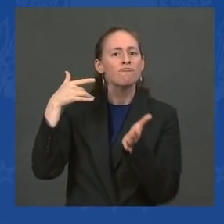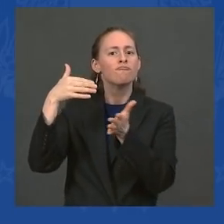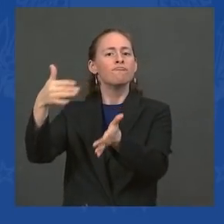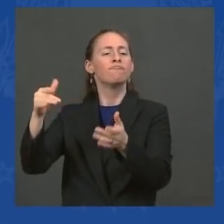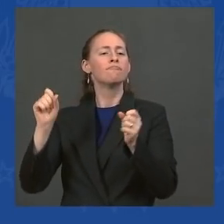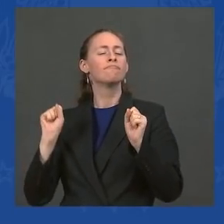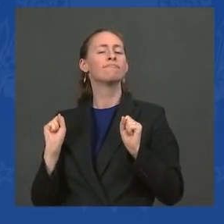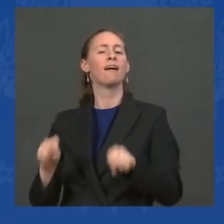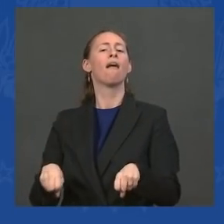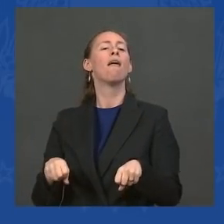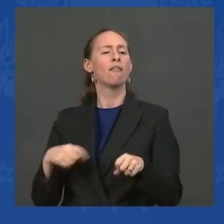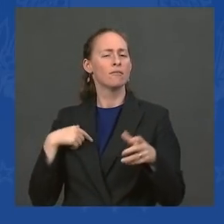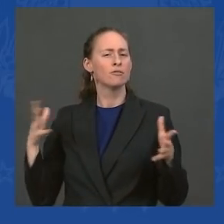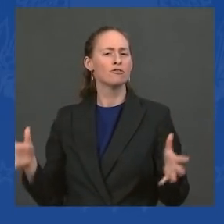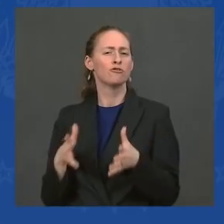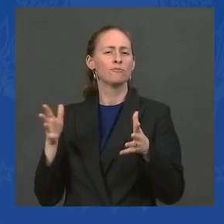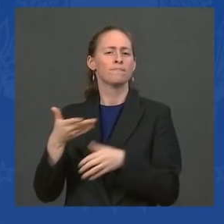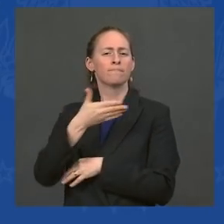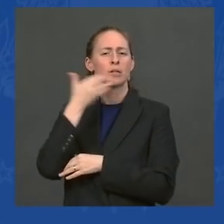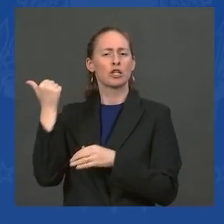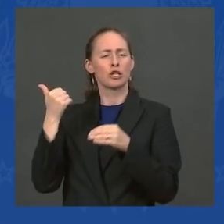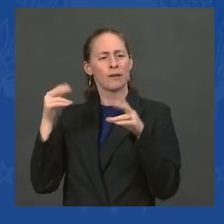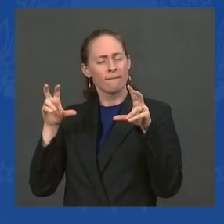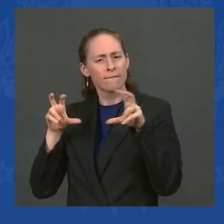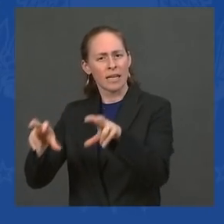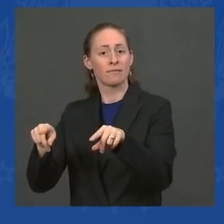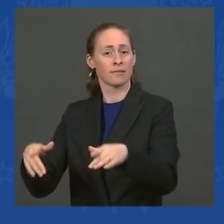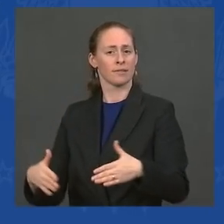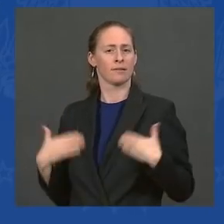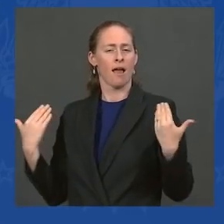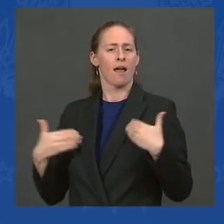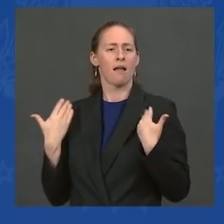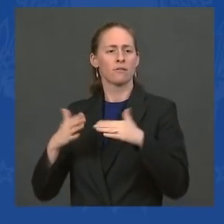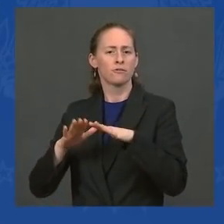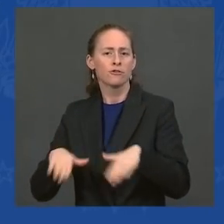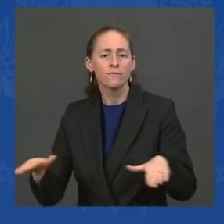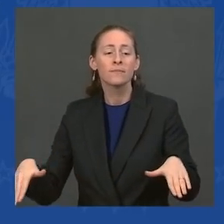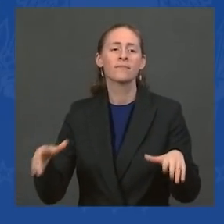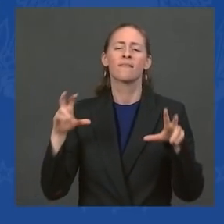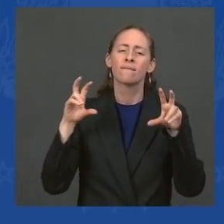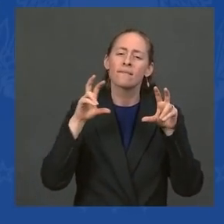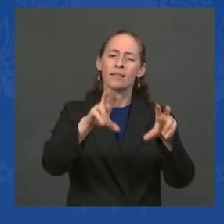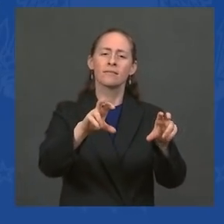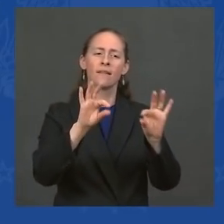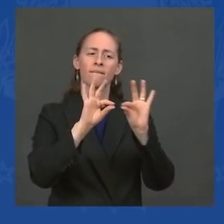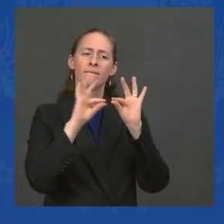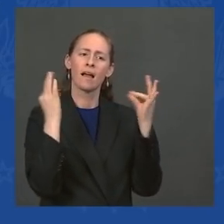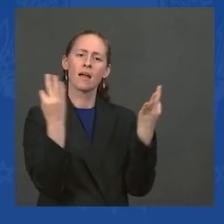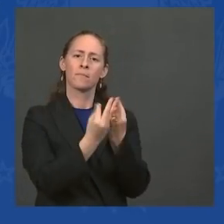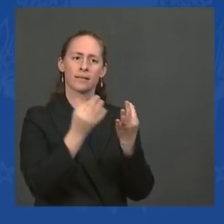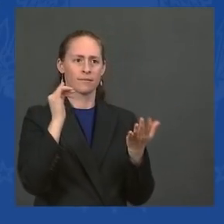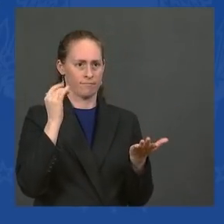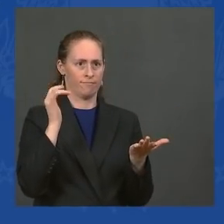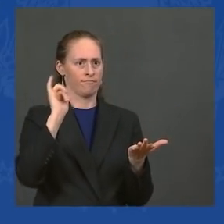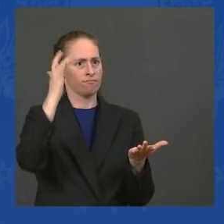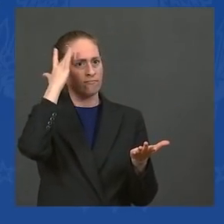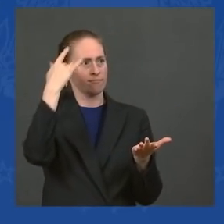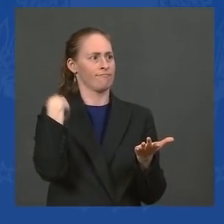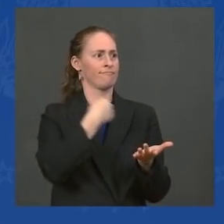a decision to invest in our children and our families, and it's a major reason why we were able to lead the world in the 21st century. One of the few nations in the world